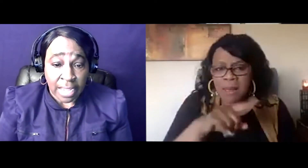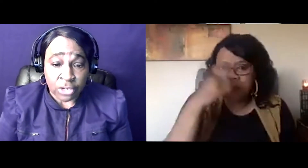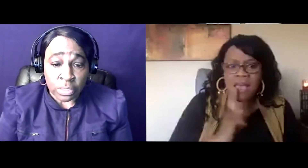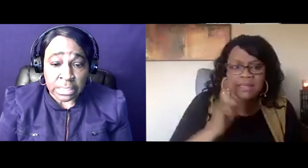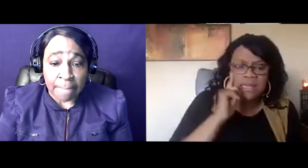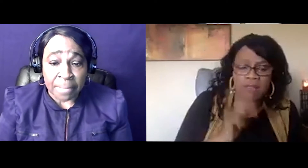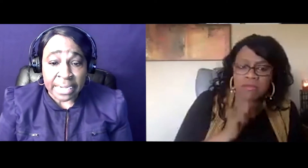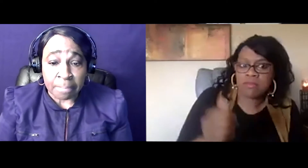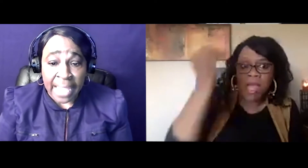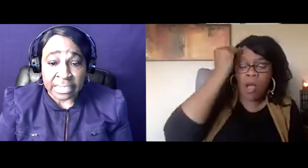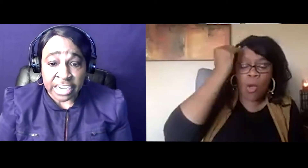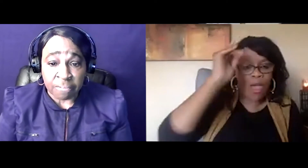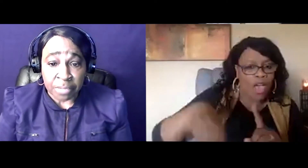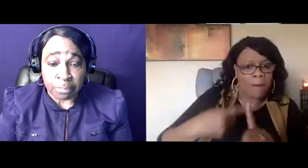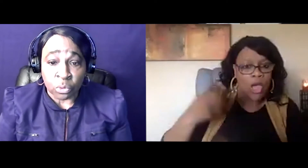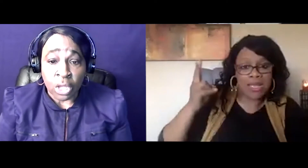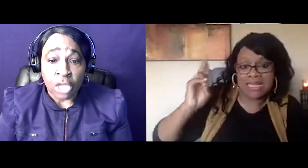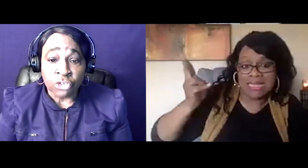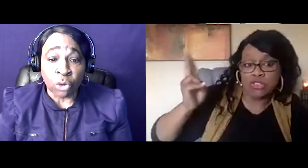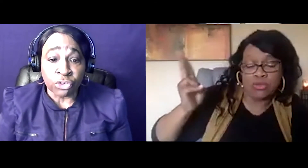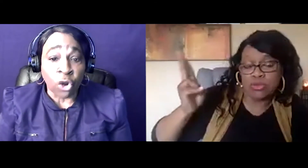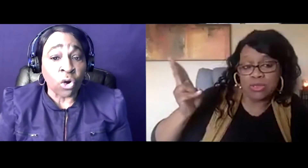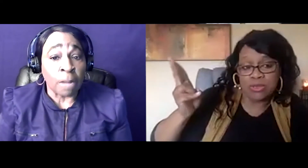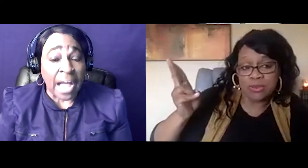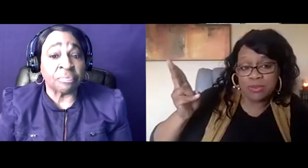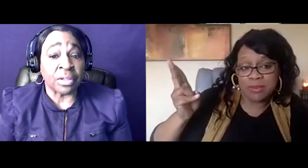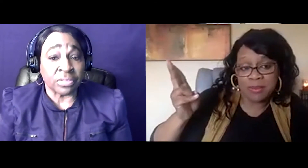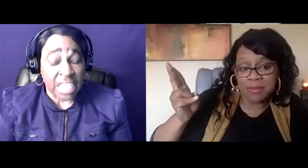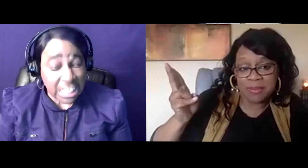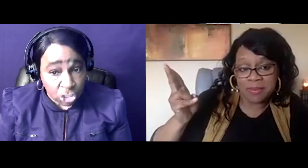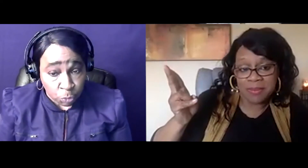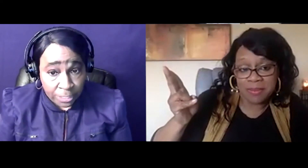I notice that many Black Deaf people don't know about the history.